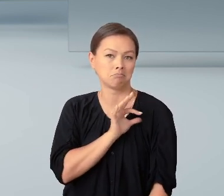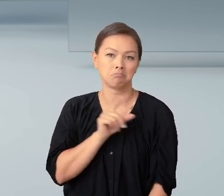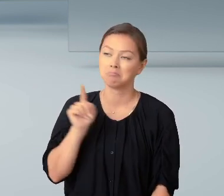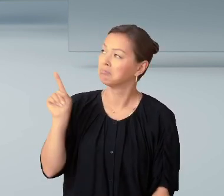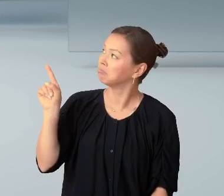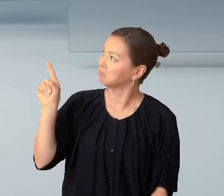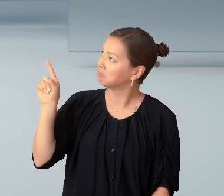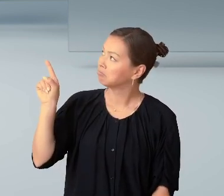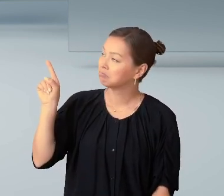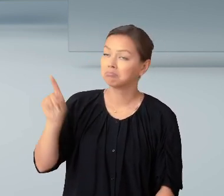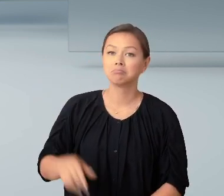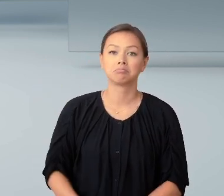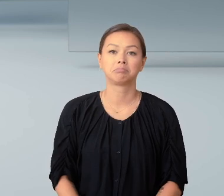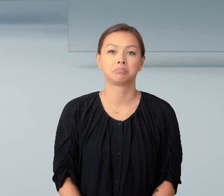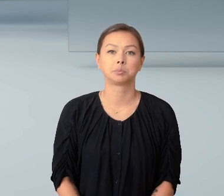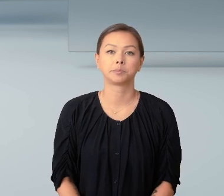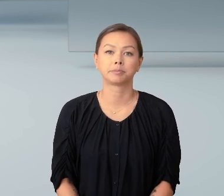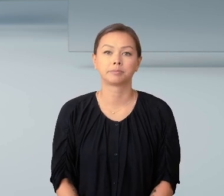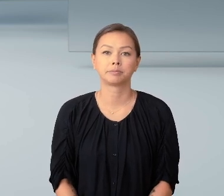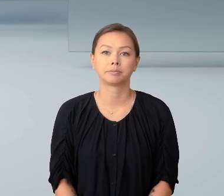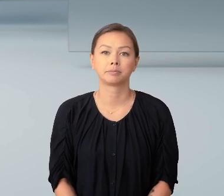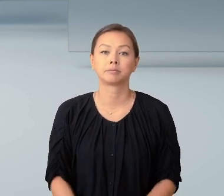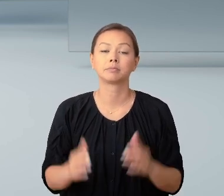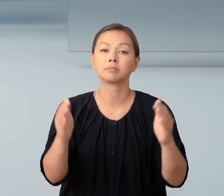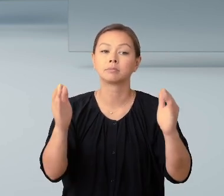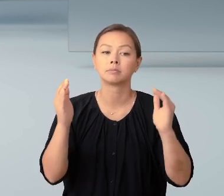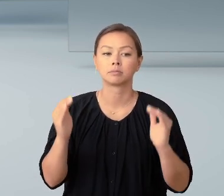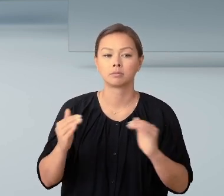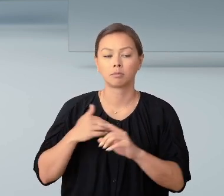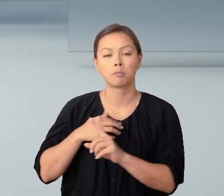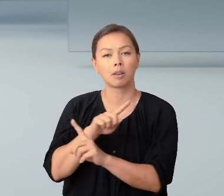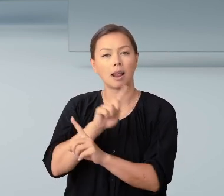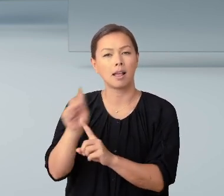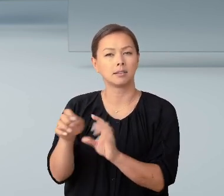here specific questions about items in stock. And if we take